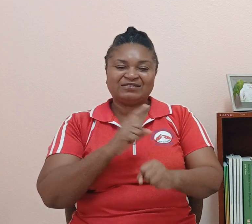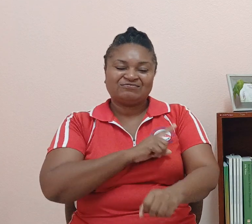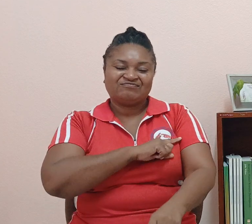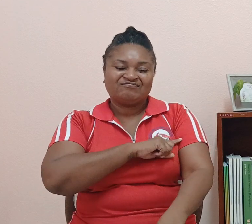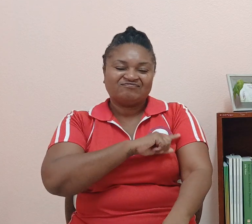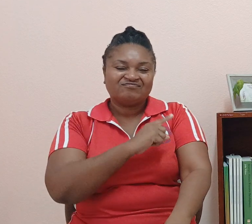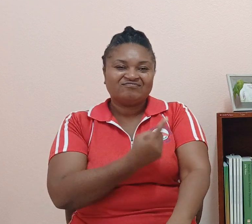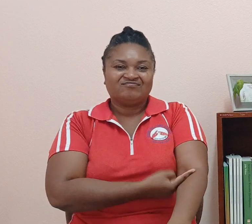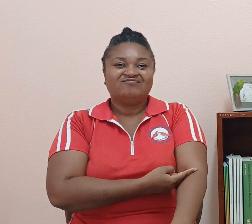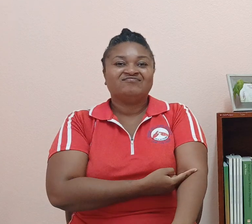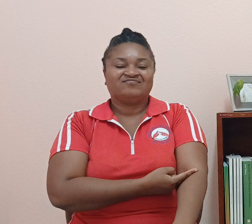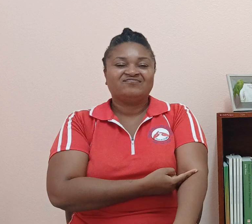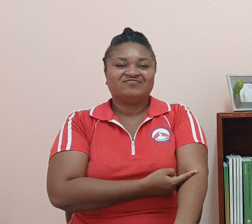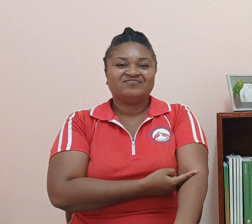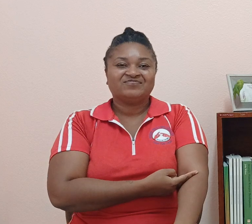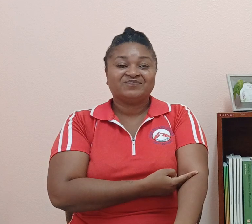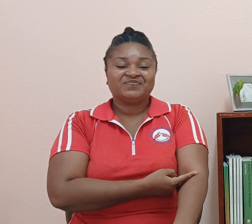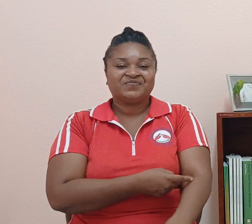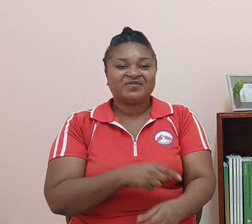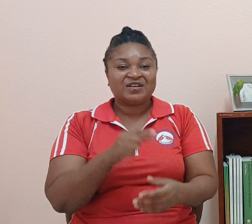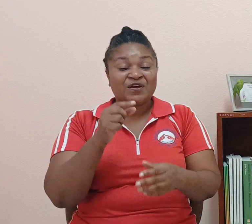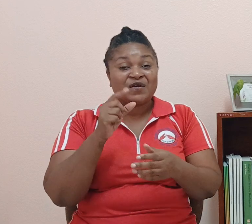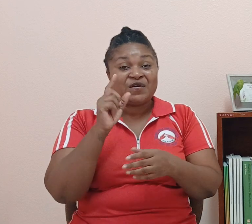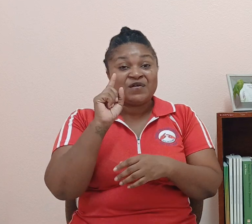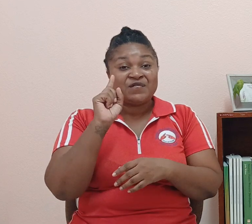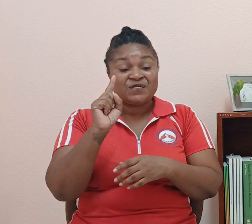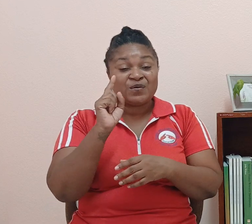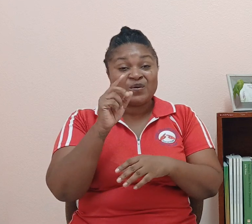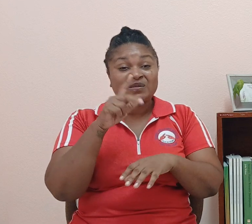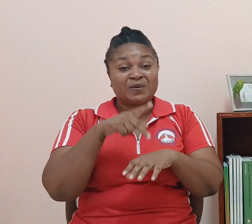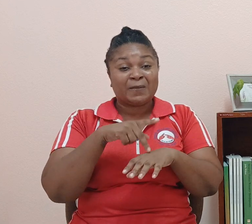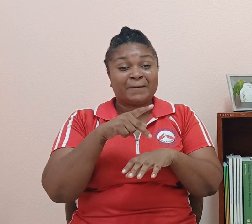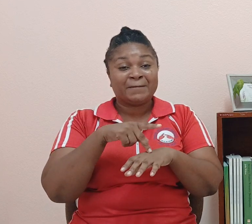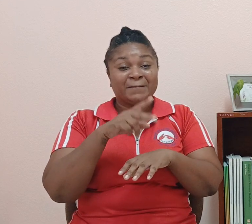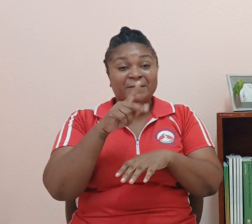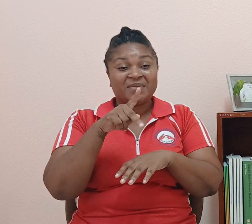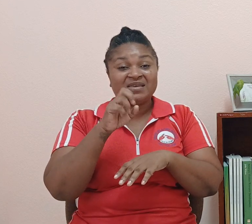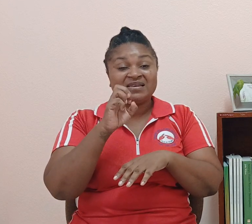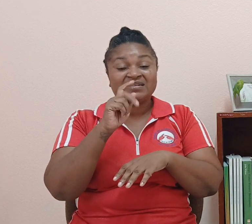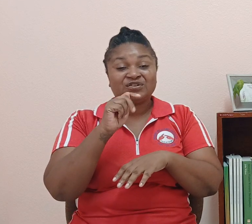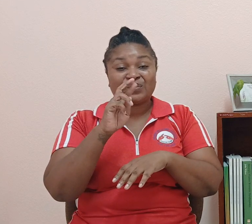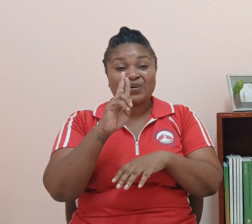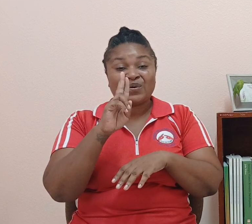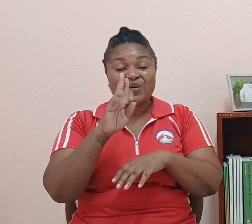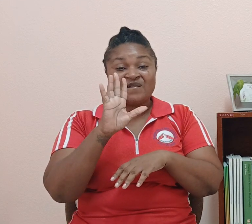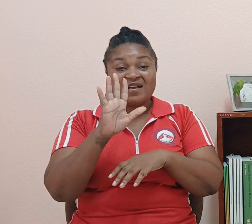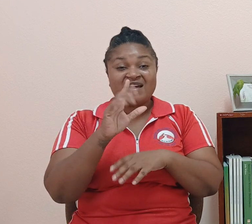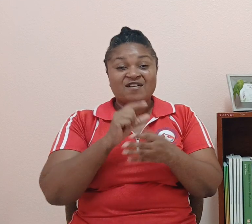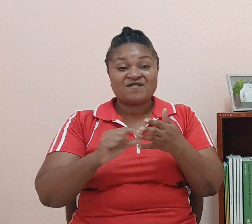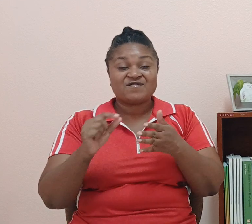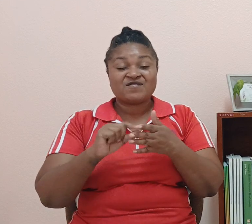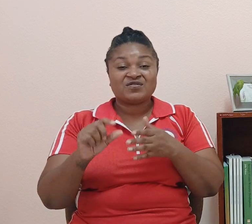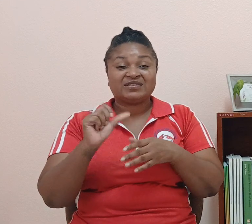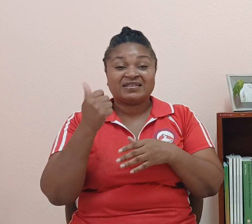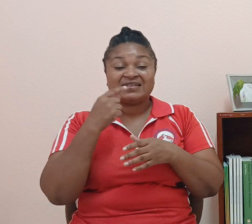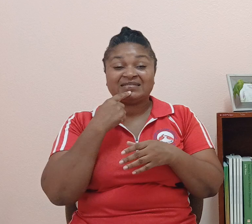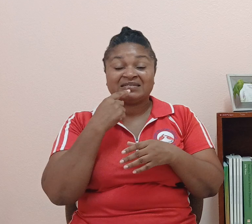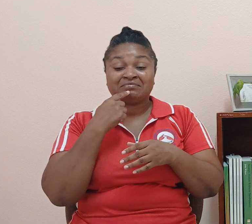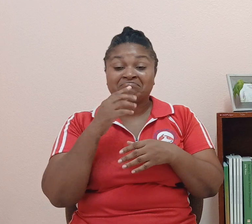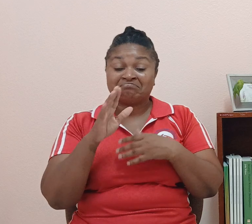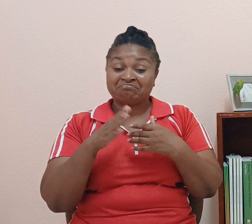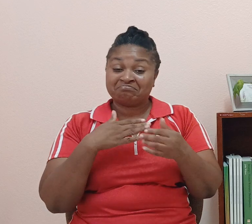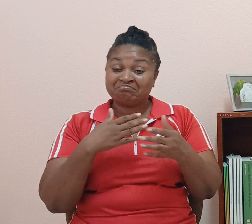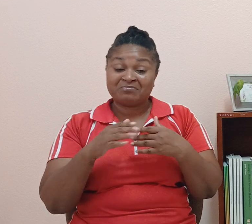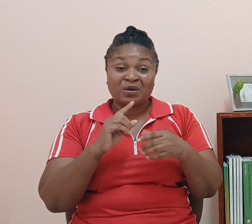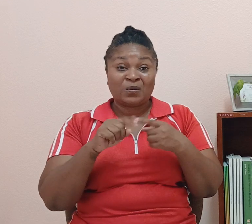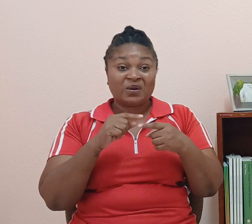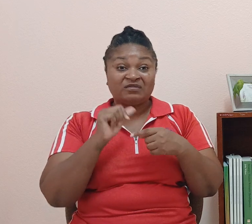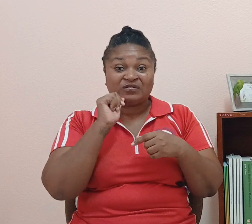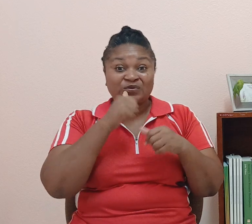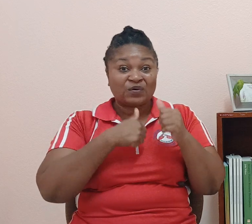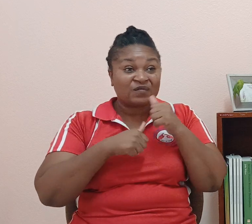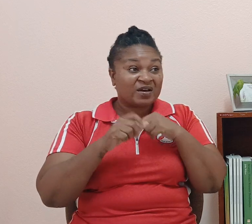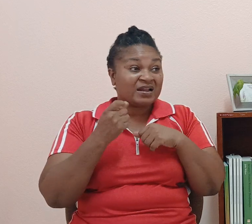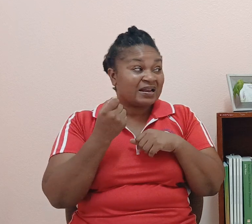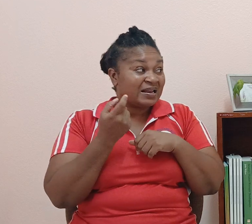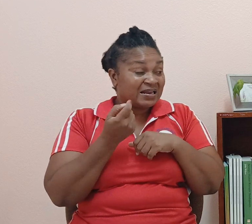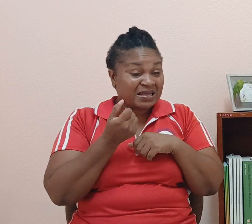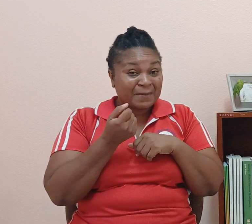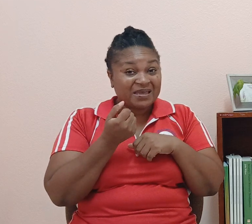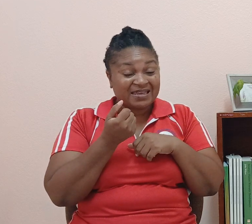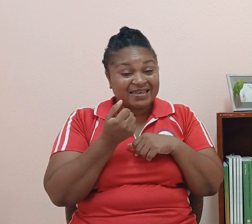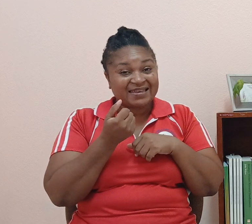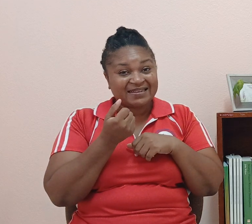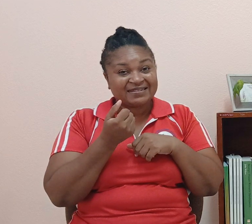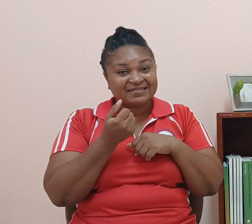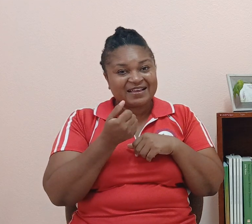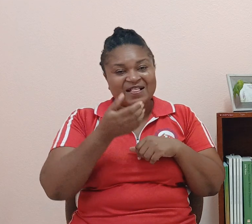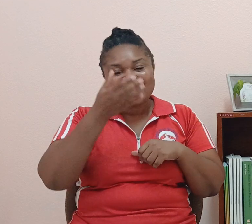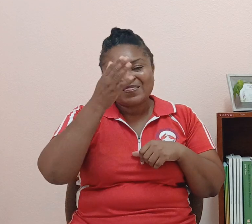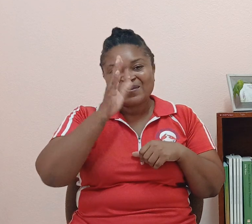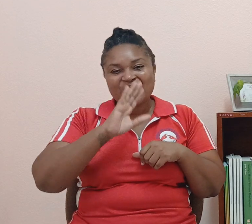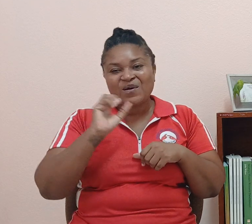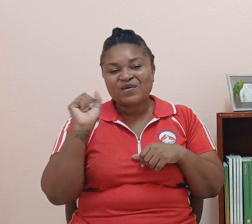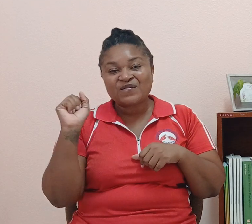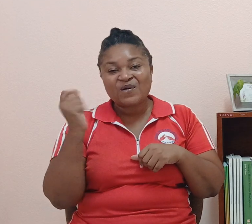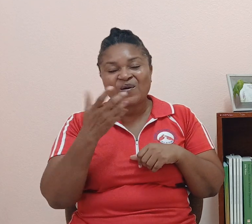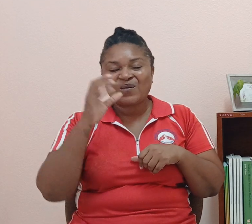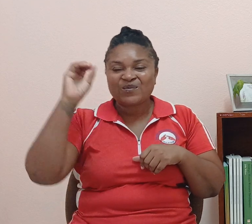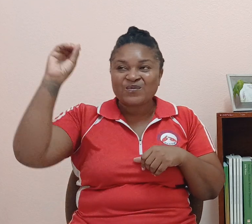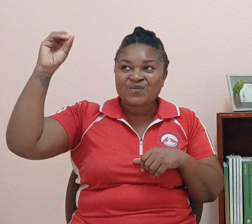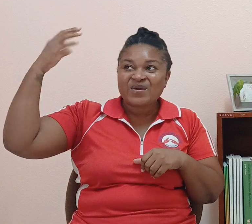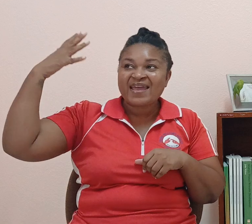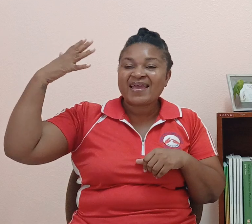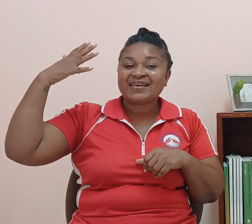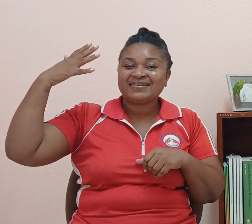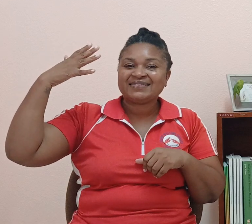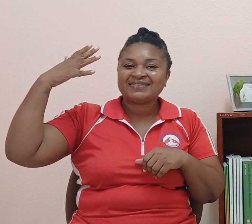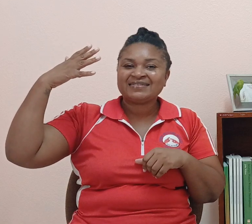1 Peter 5:10 says And after you have suffered a little while, the God of all grace, who has called